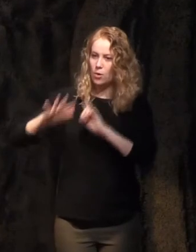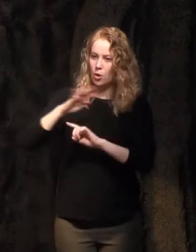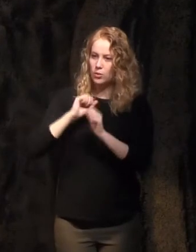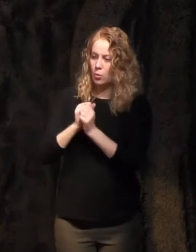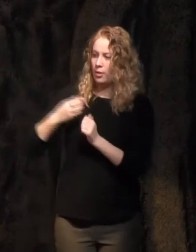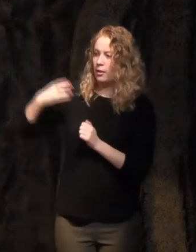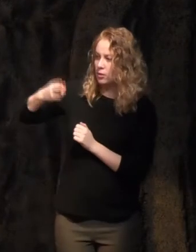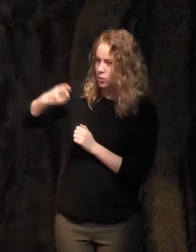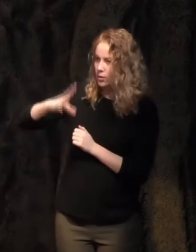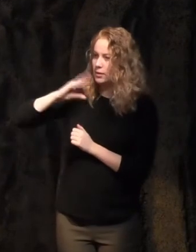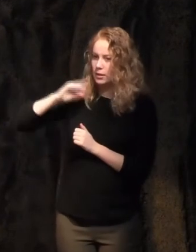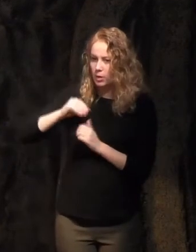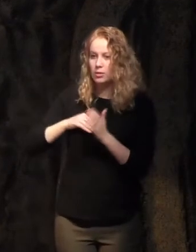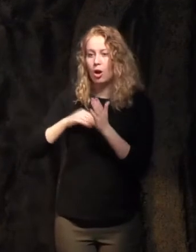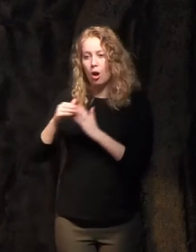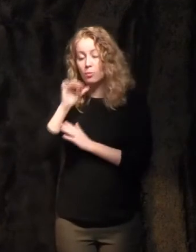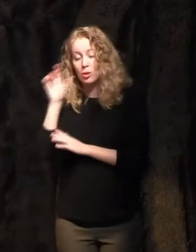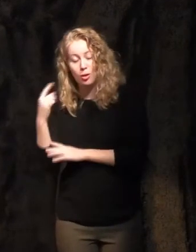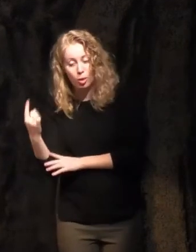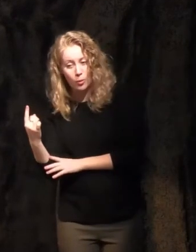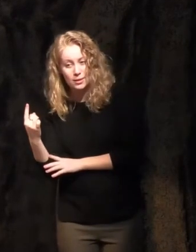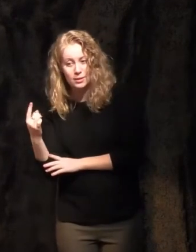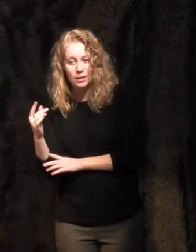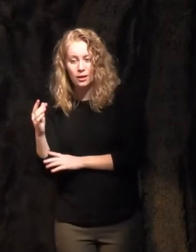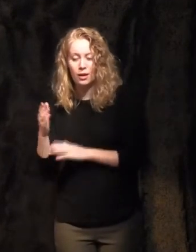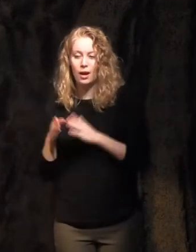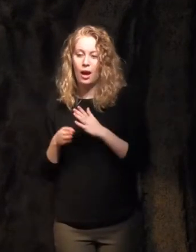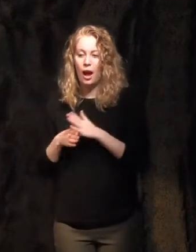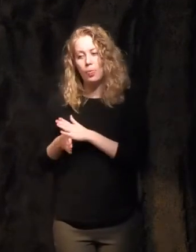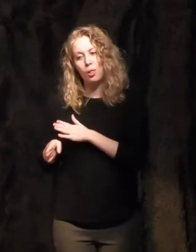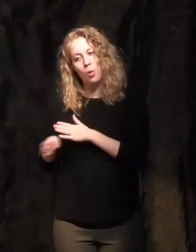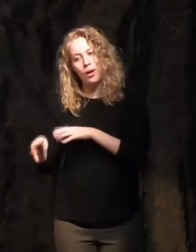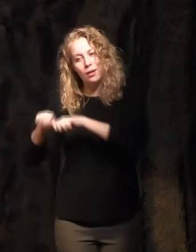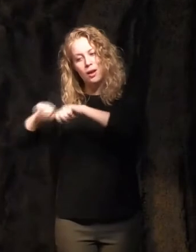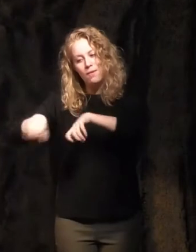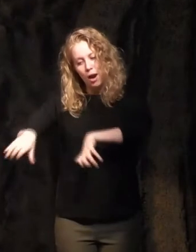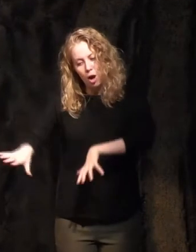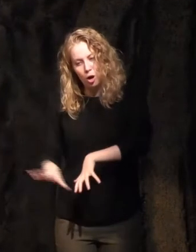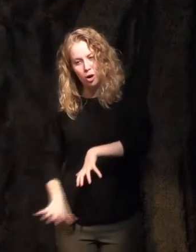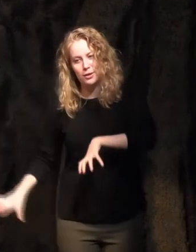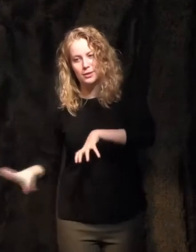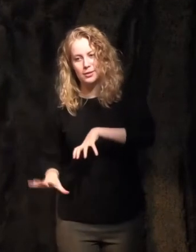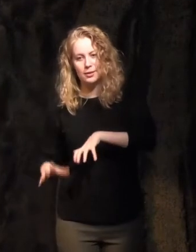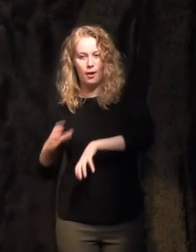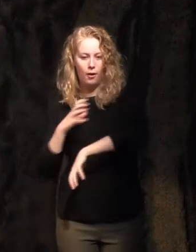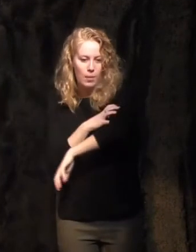and experiences, often but not always, at the lower end of hierarchies of power and access.